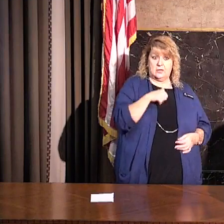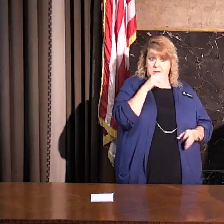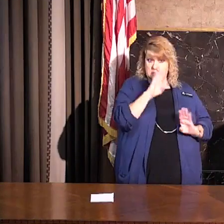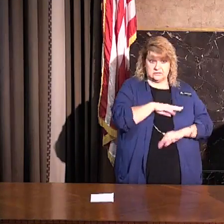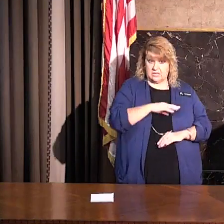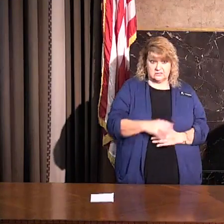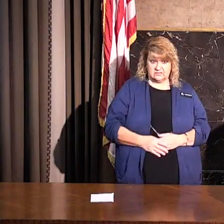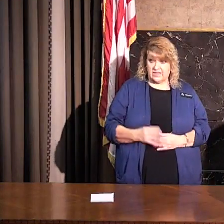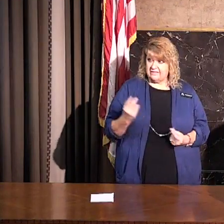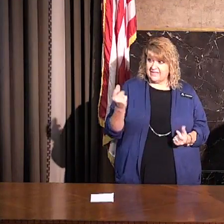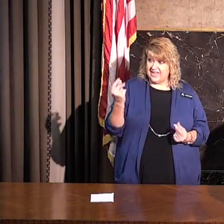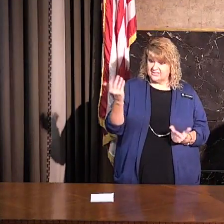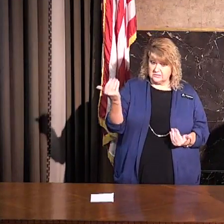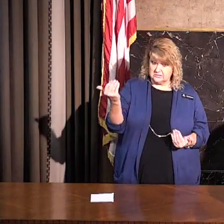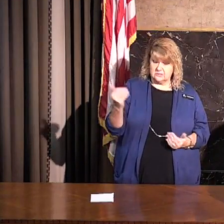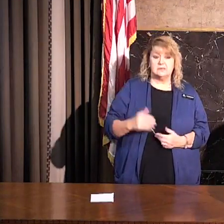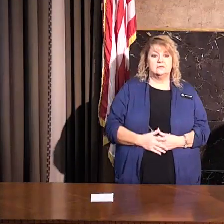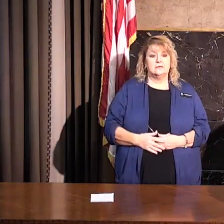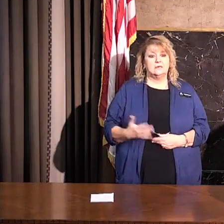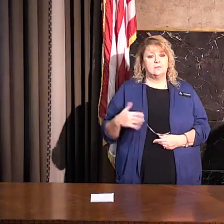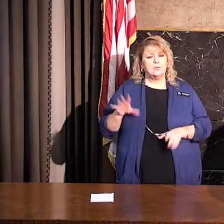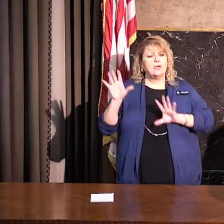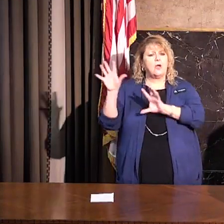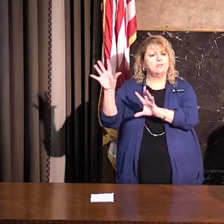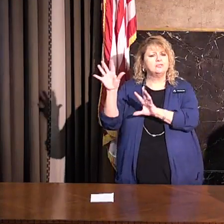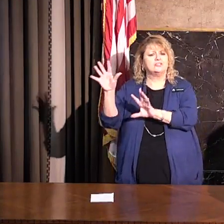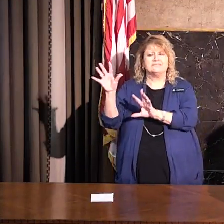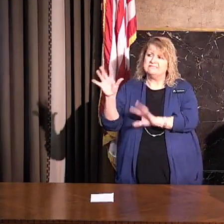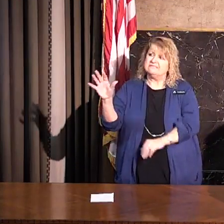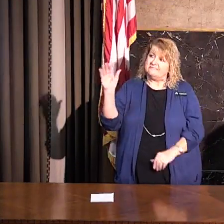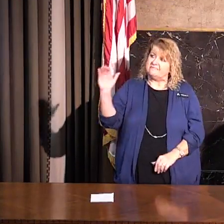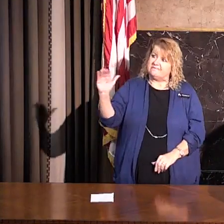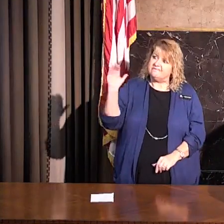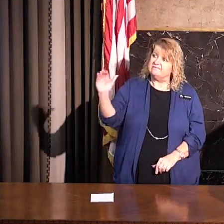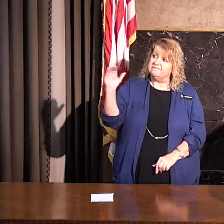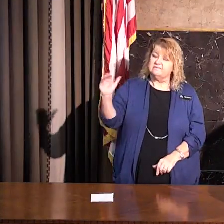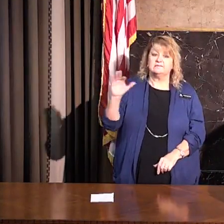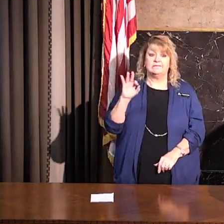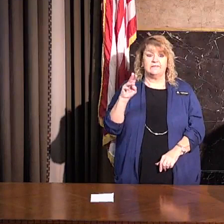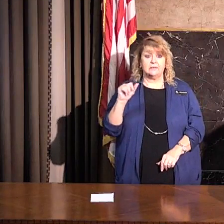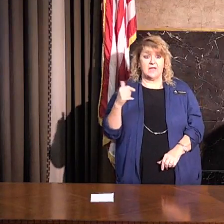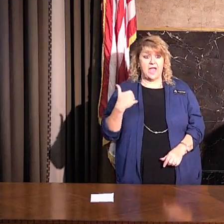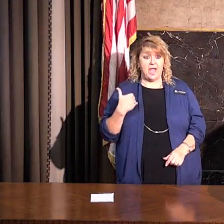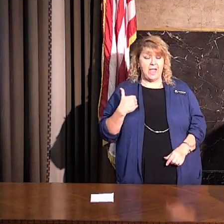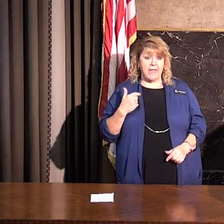we we weren't satisfied with uh but we're continuing to push